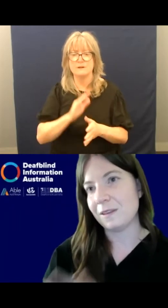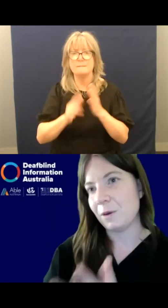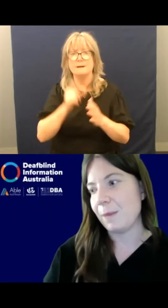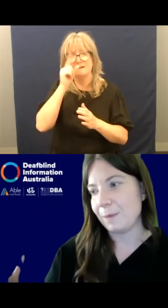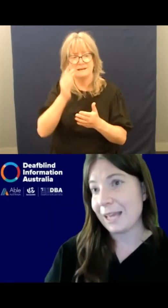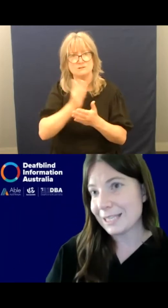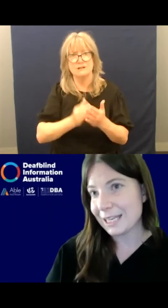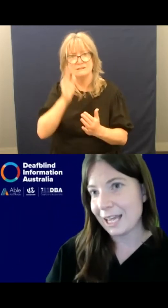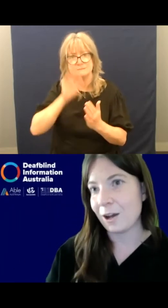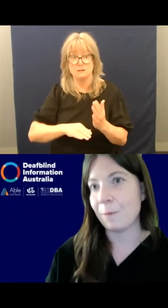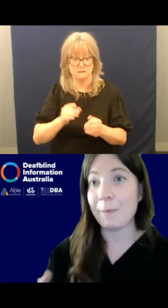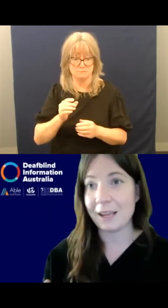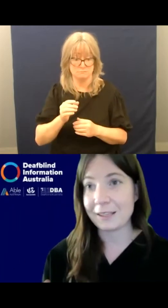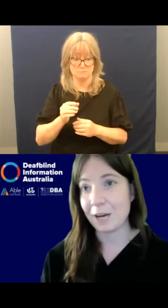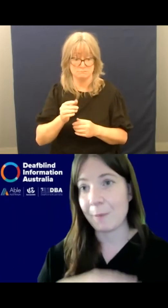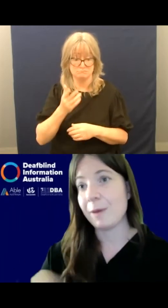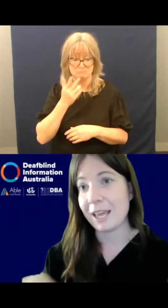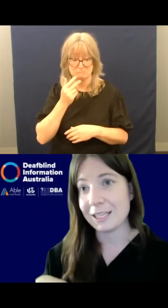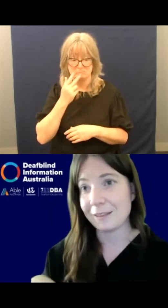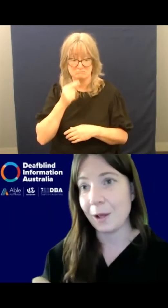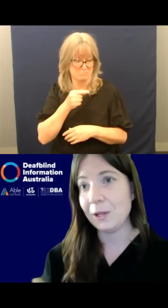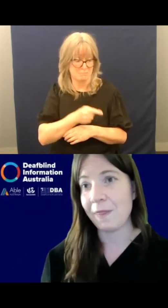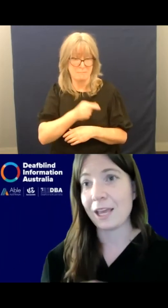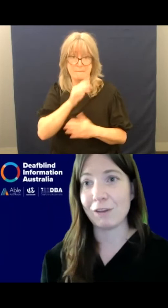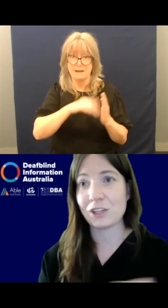might be painting and I might be next to them and painting as well, and they can reach over